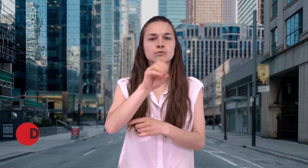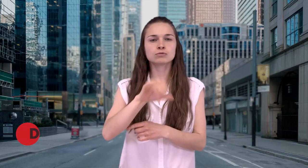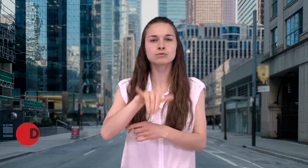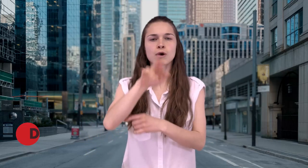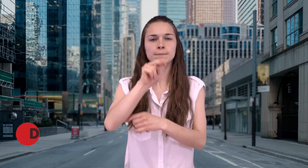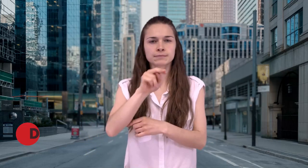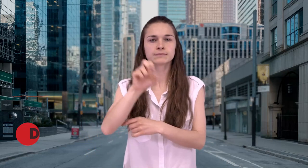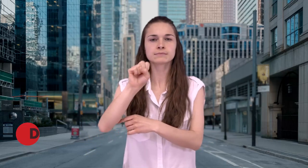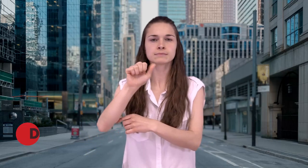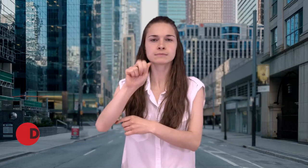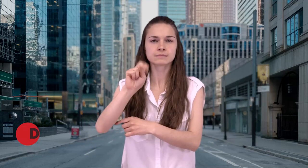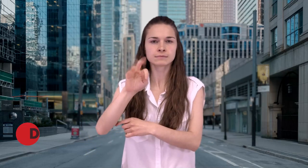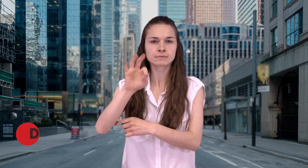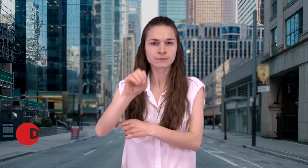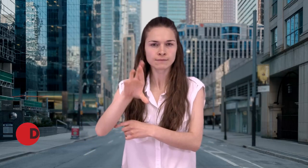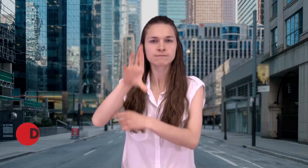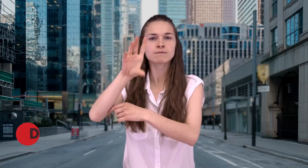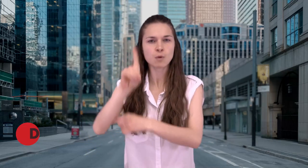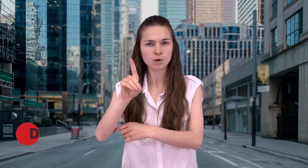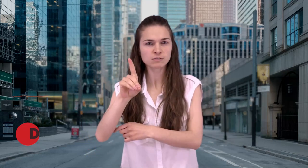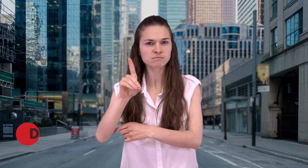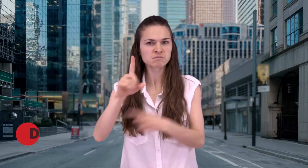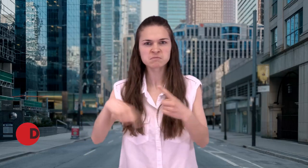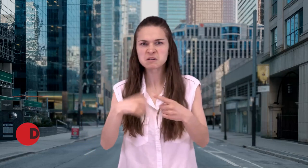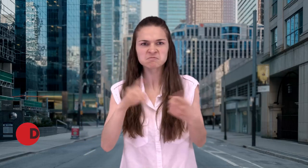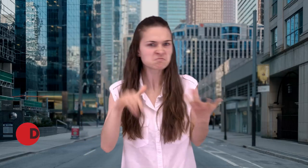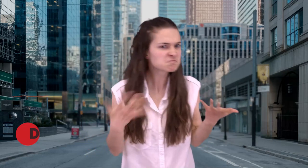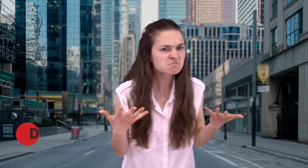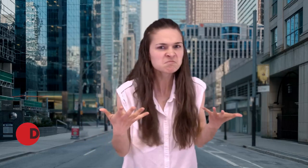I asked Robyn Sanford about it.